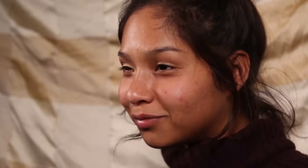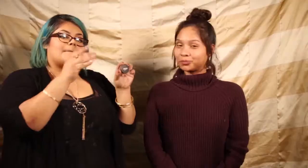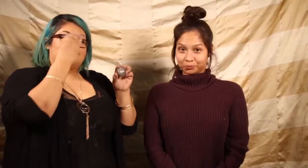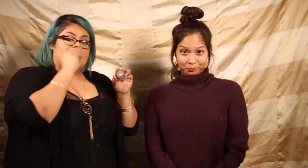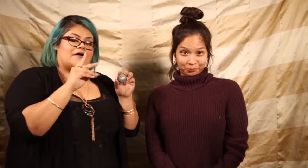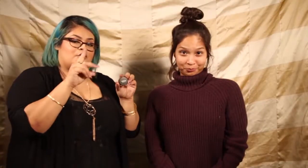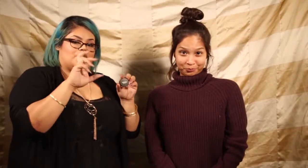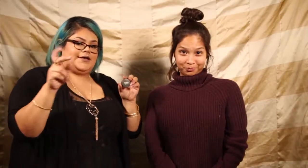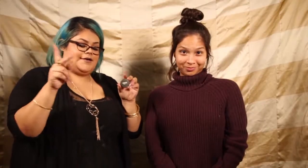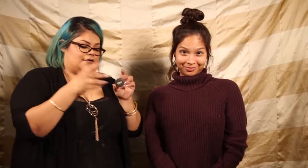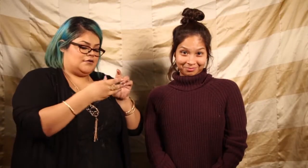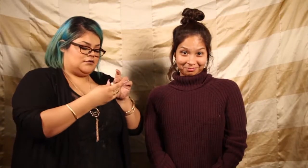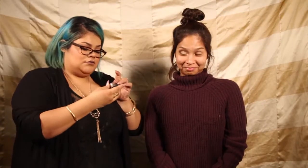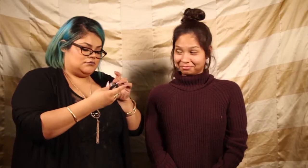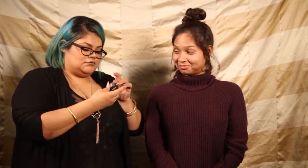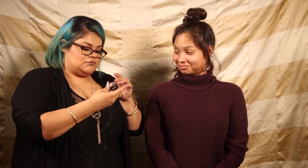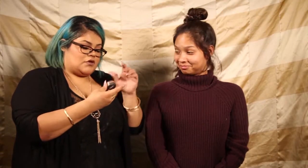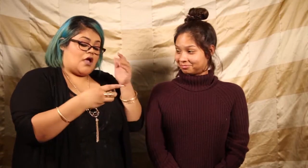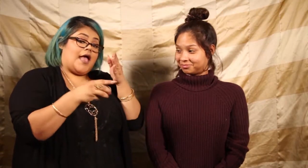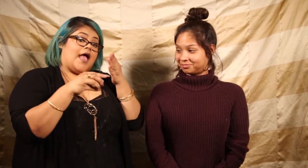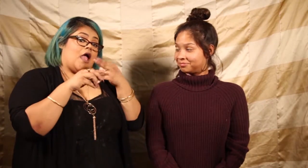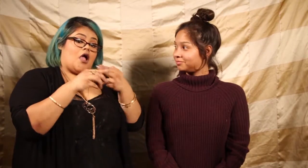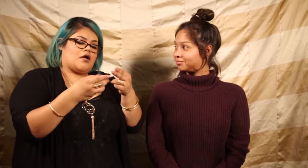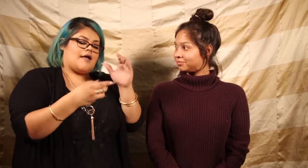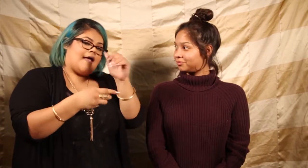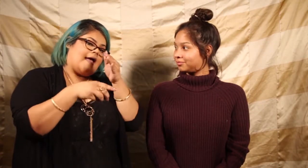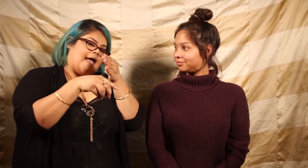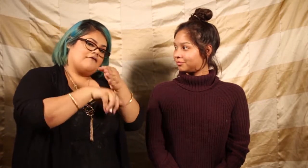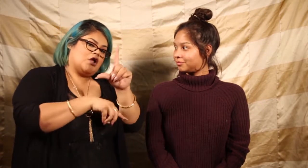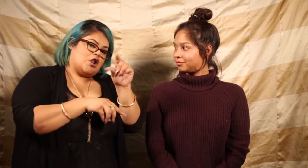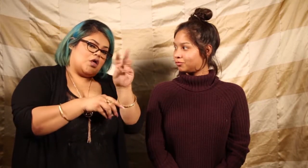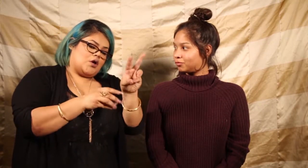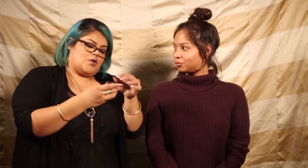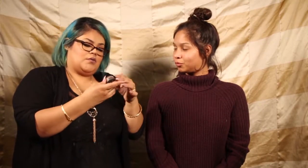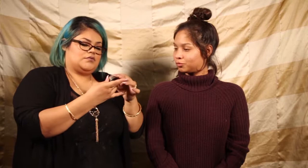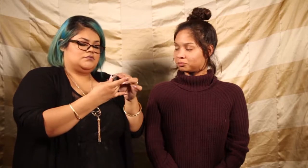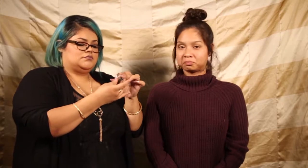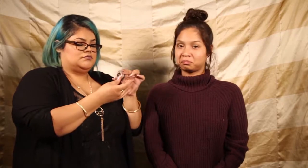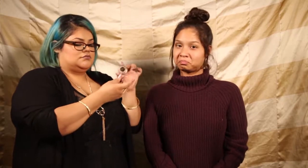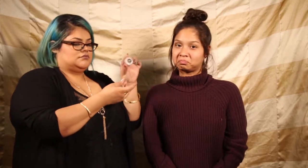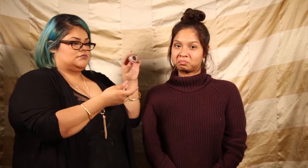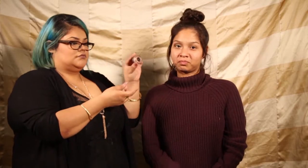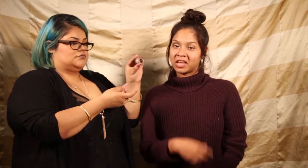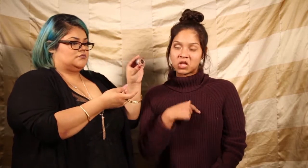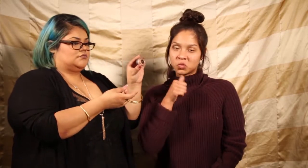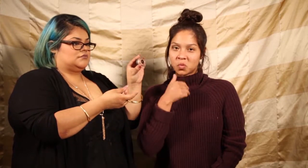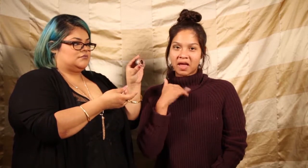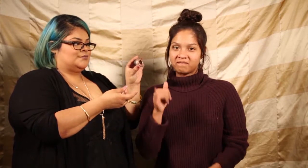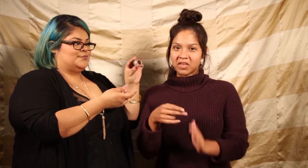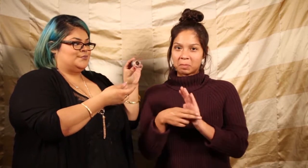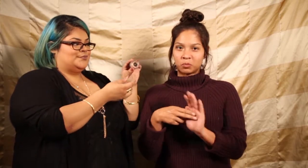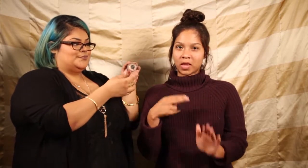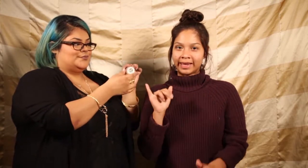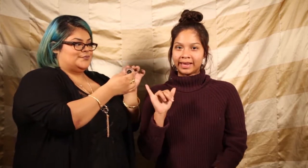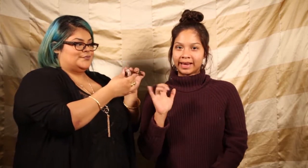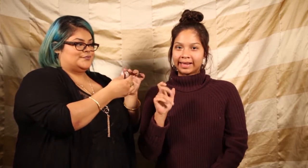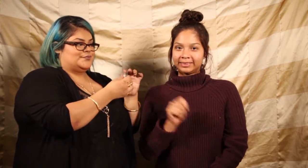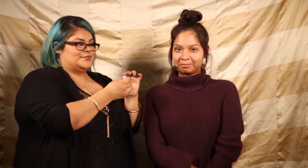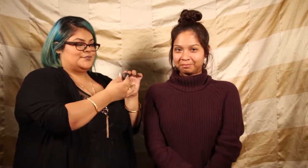Makeup Greek call "afterglow" i dont have that brand..yet